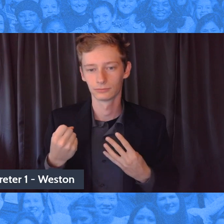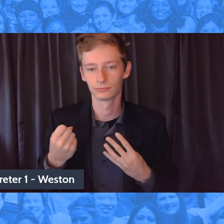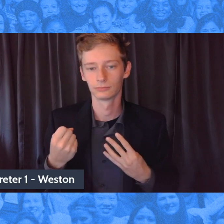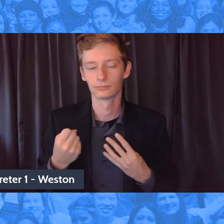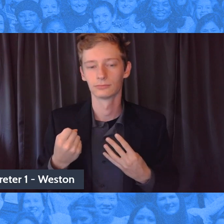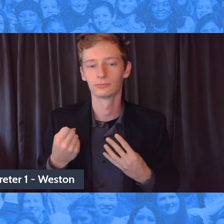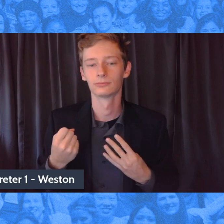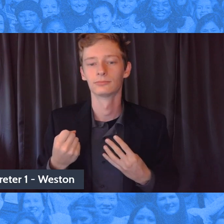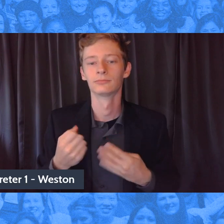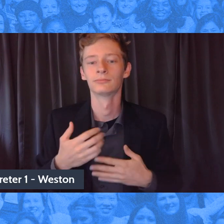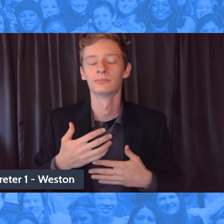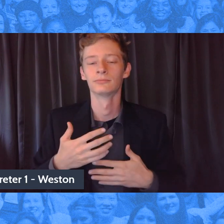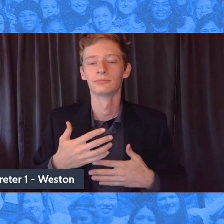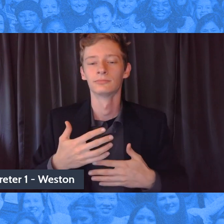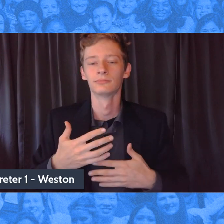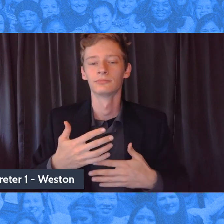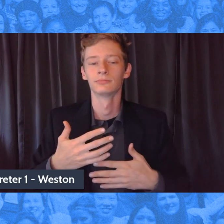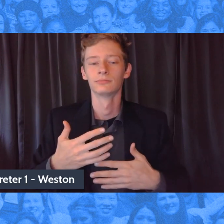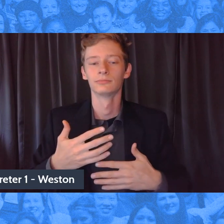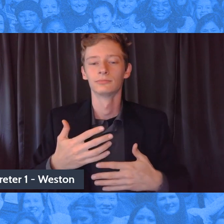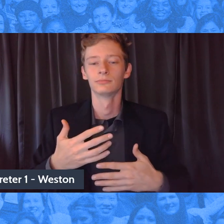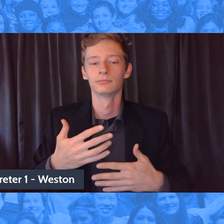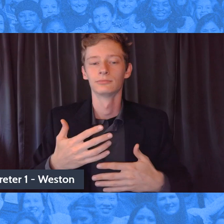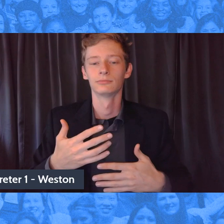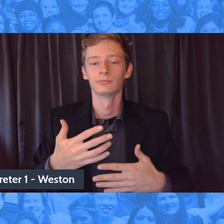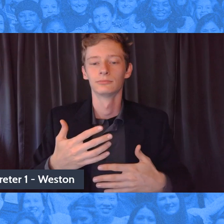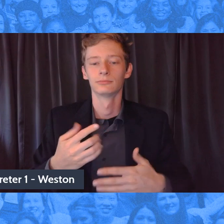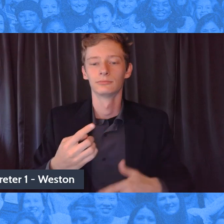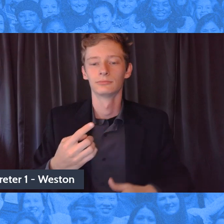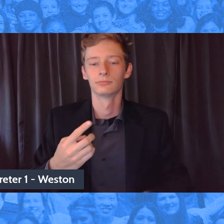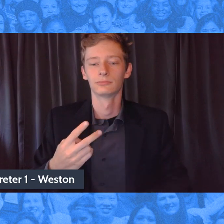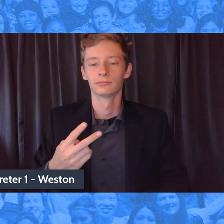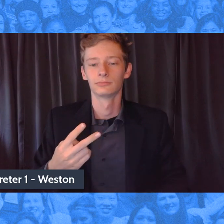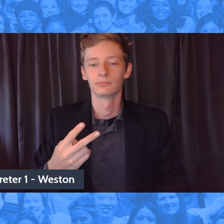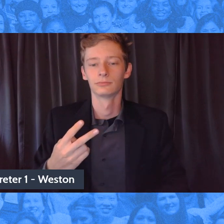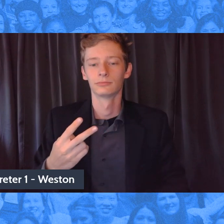Inhaling for one, two, three, four,